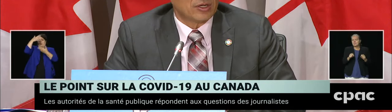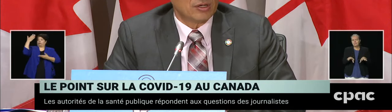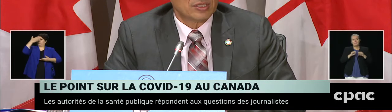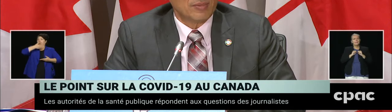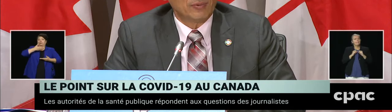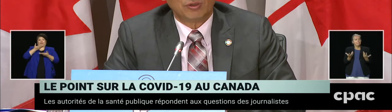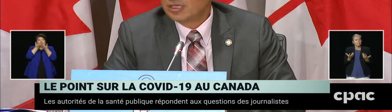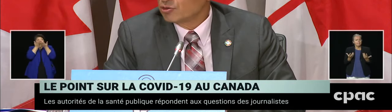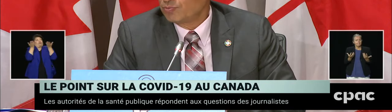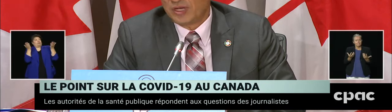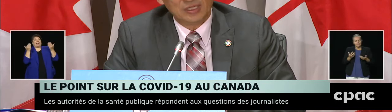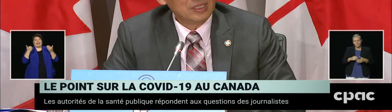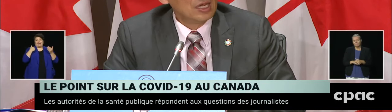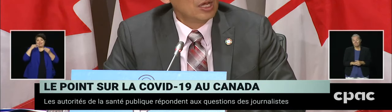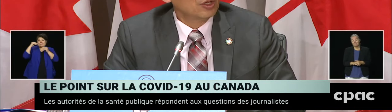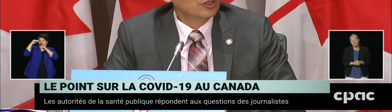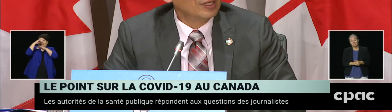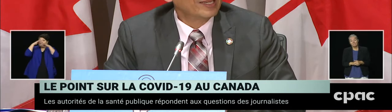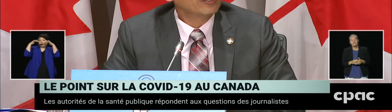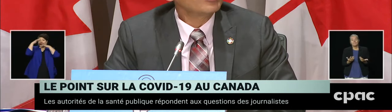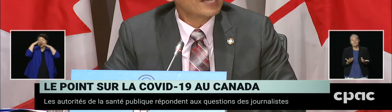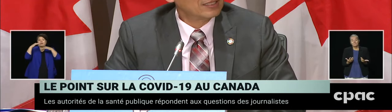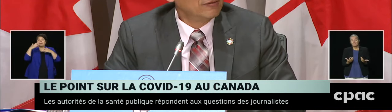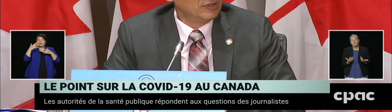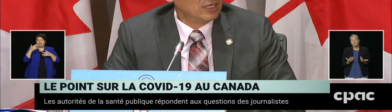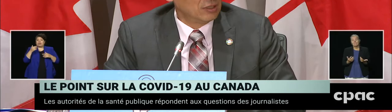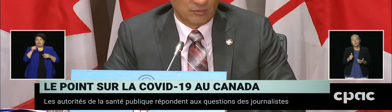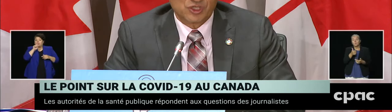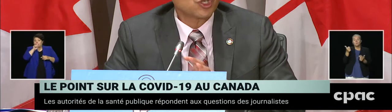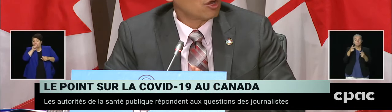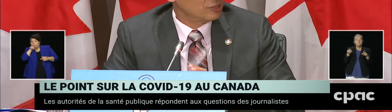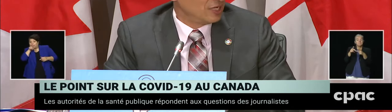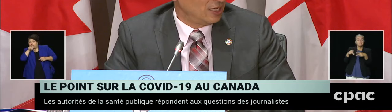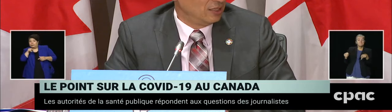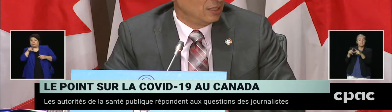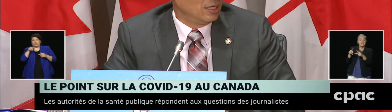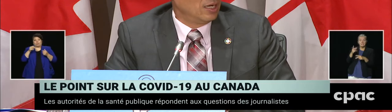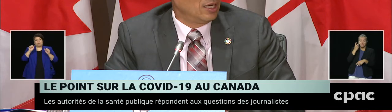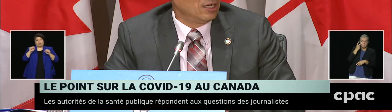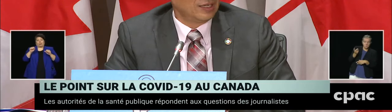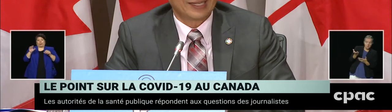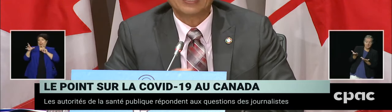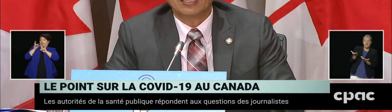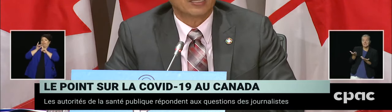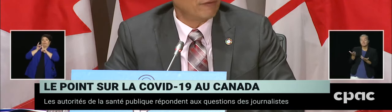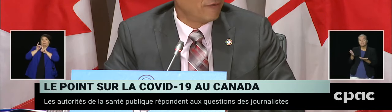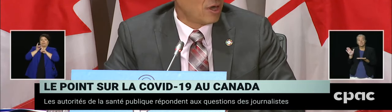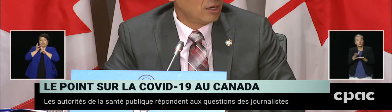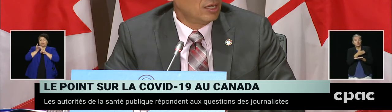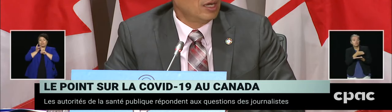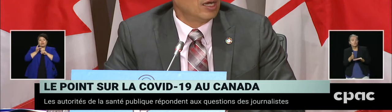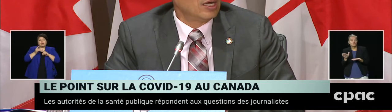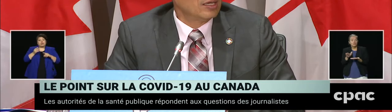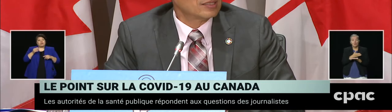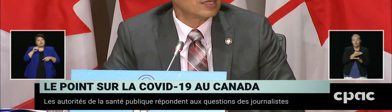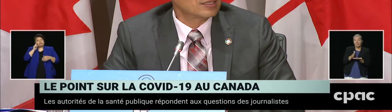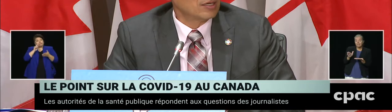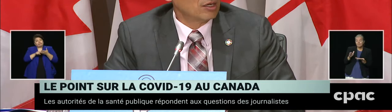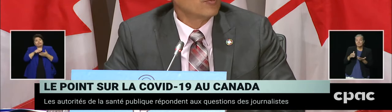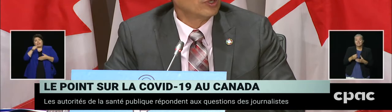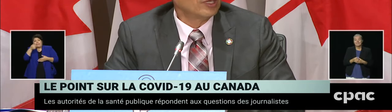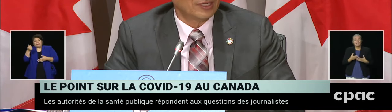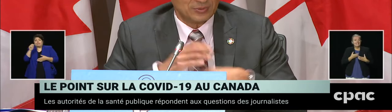AEROSOL, EVEN, SO DROPLETS AND